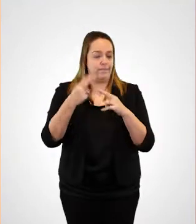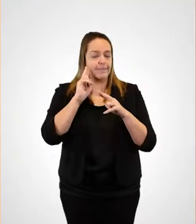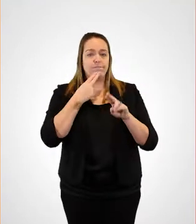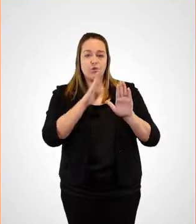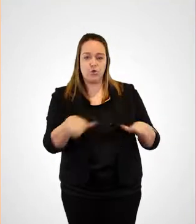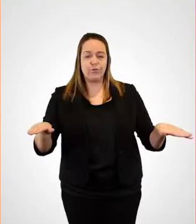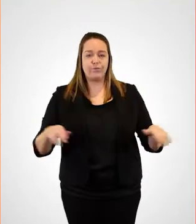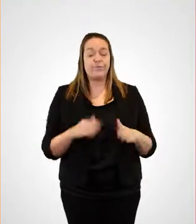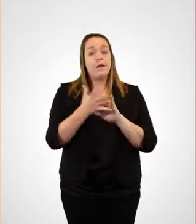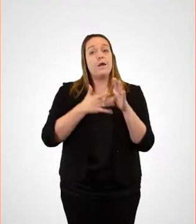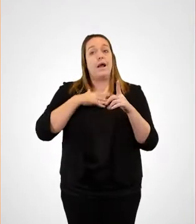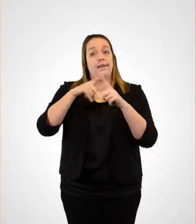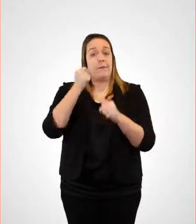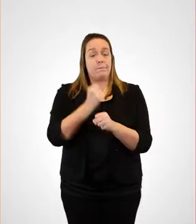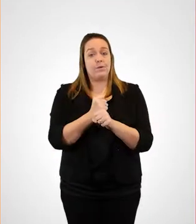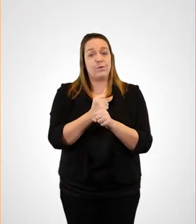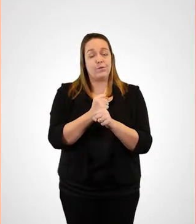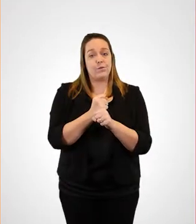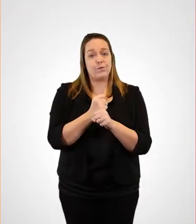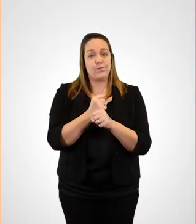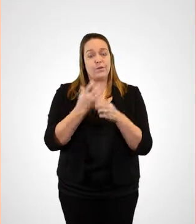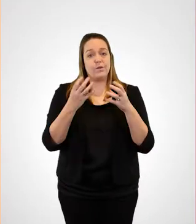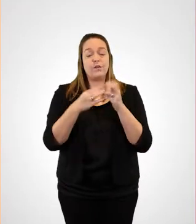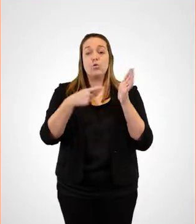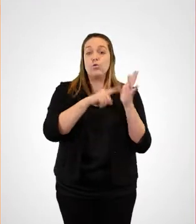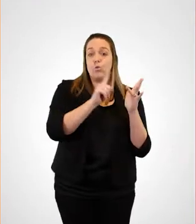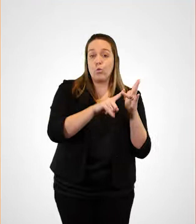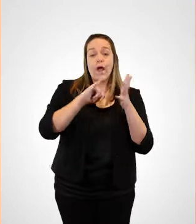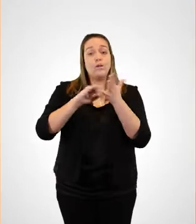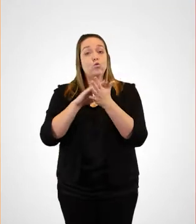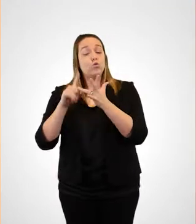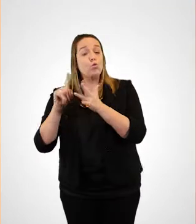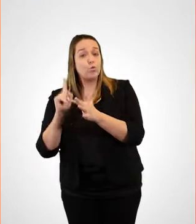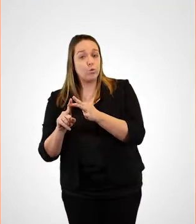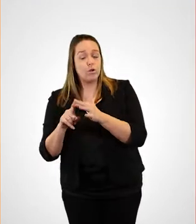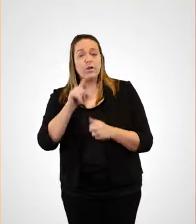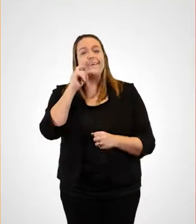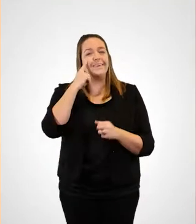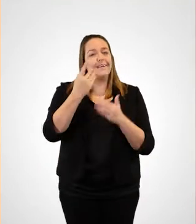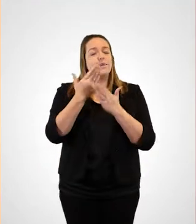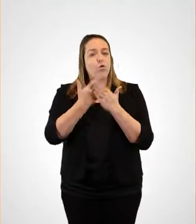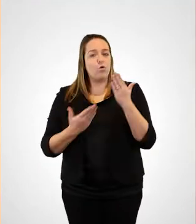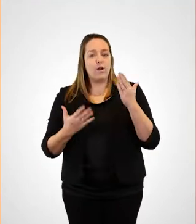So again my example of "two" and "shoe", you will see the story of "One, two,